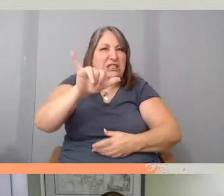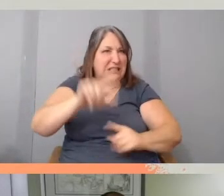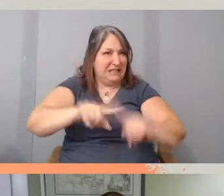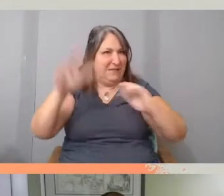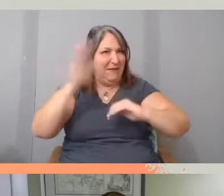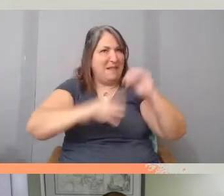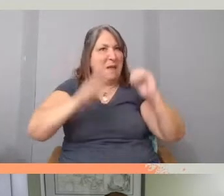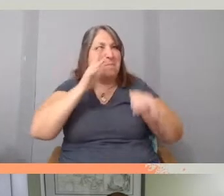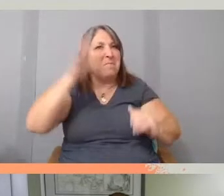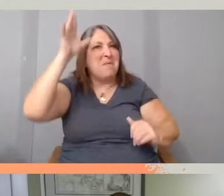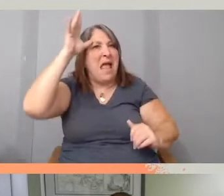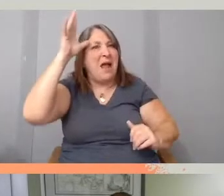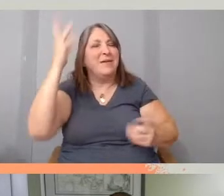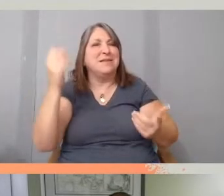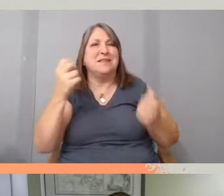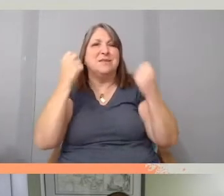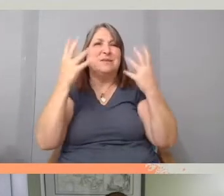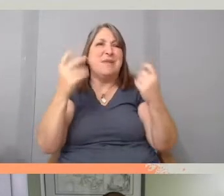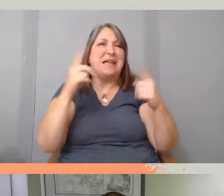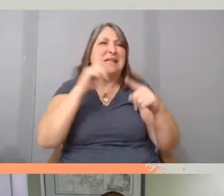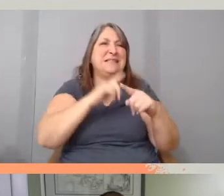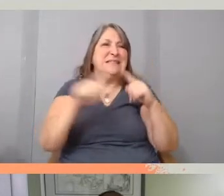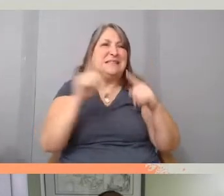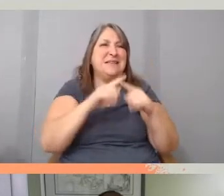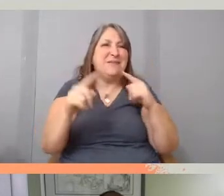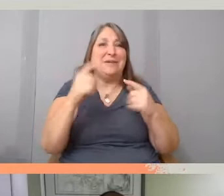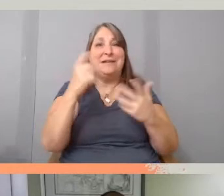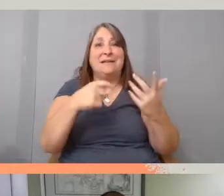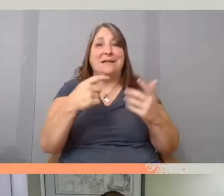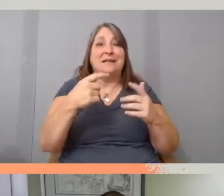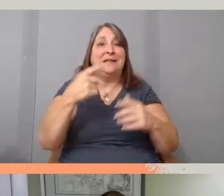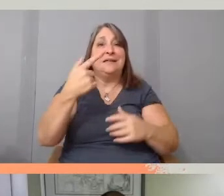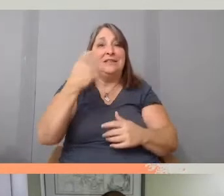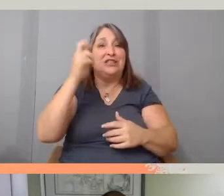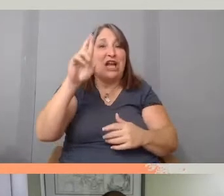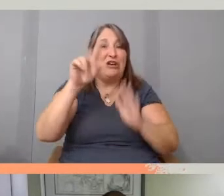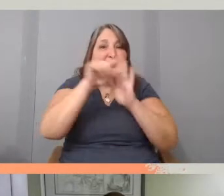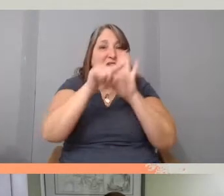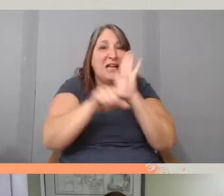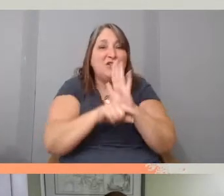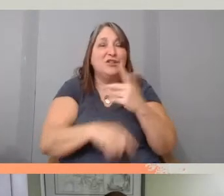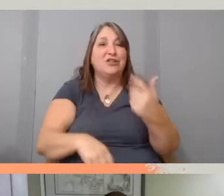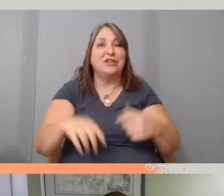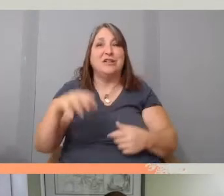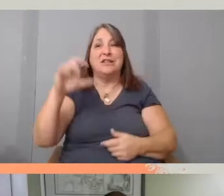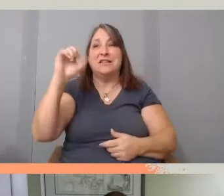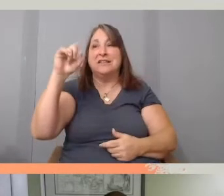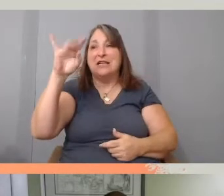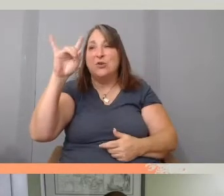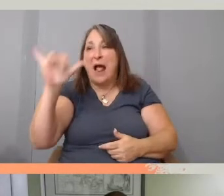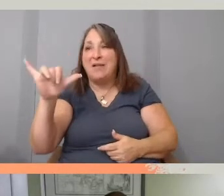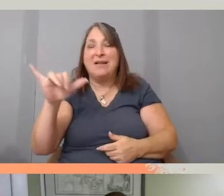You know, there are a lot of different things, gender and sexuality are, of course, are super relevant to that.